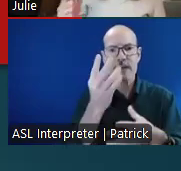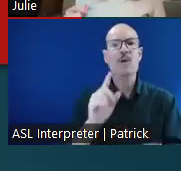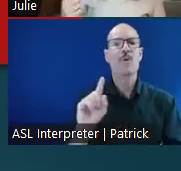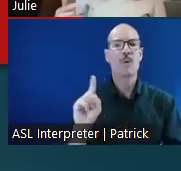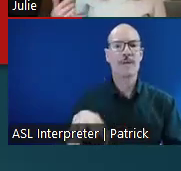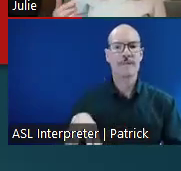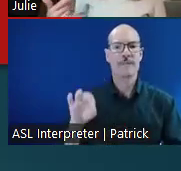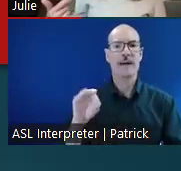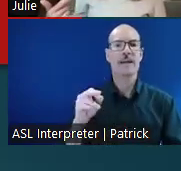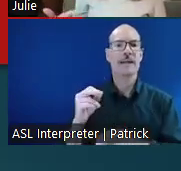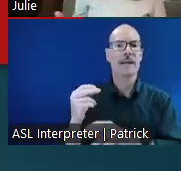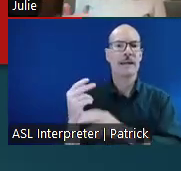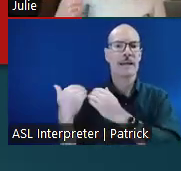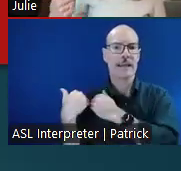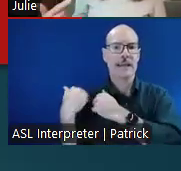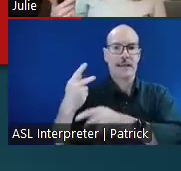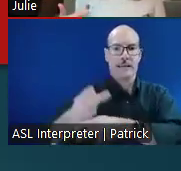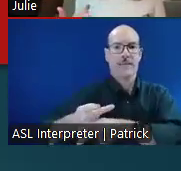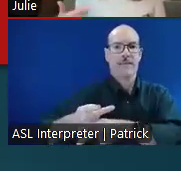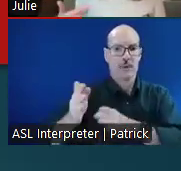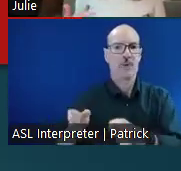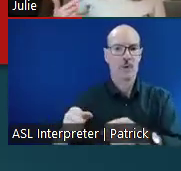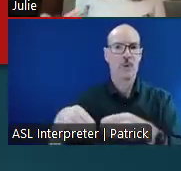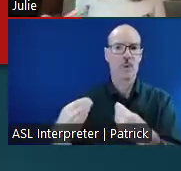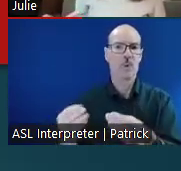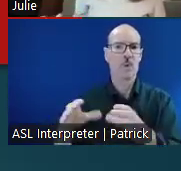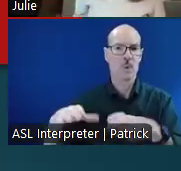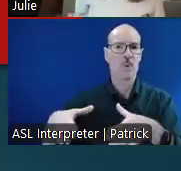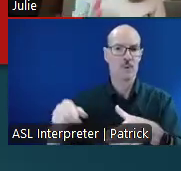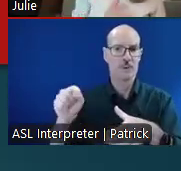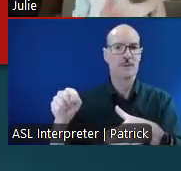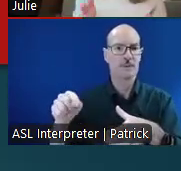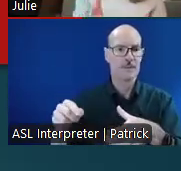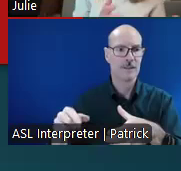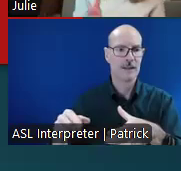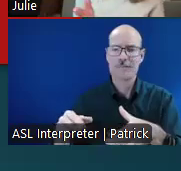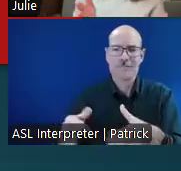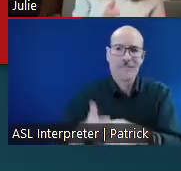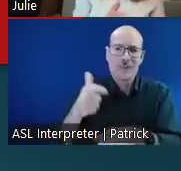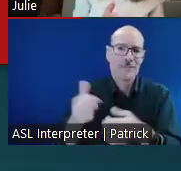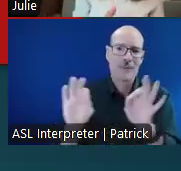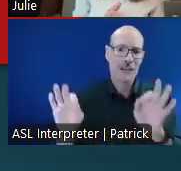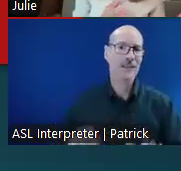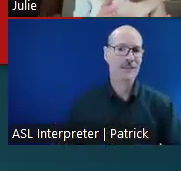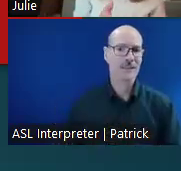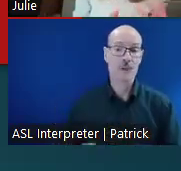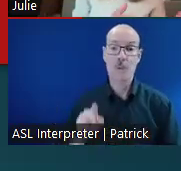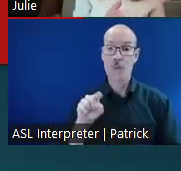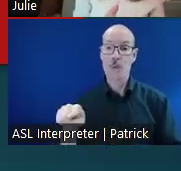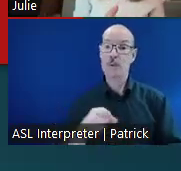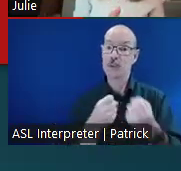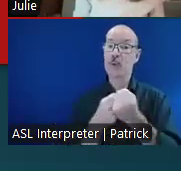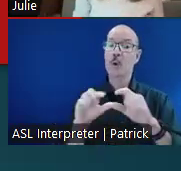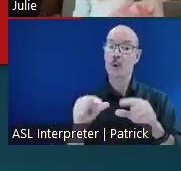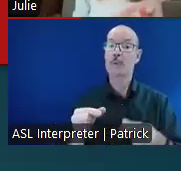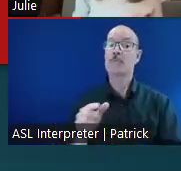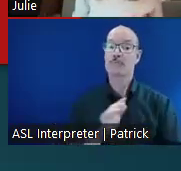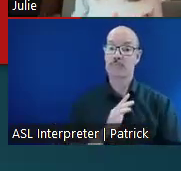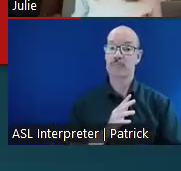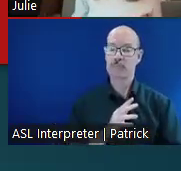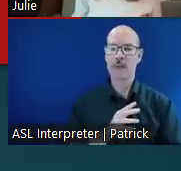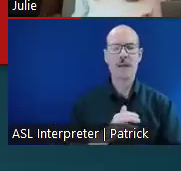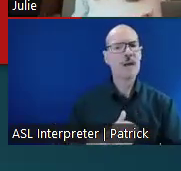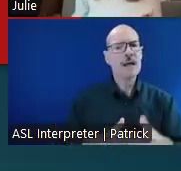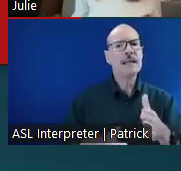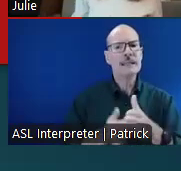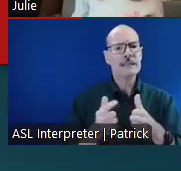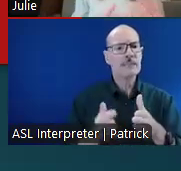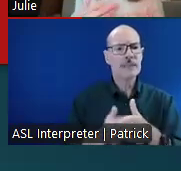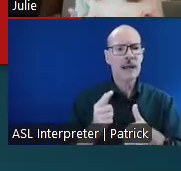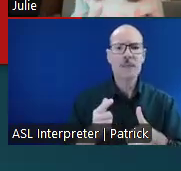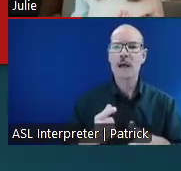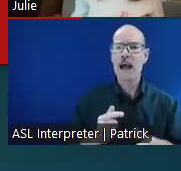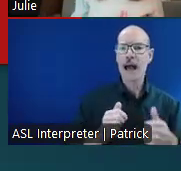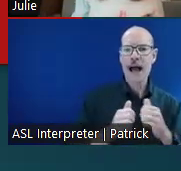But the key point is to really give yourselves some time, reflect on what can work with you, and sometimes a certain coping mechanism gets old.